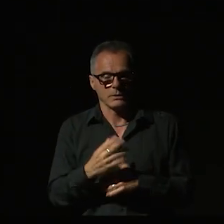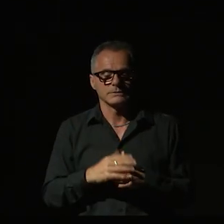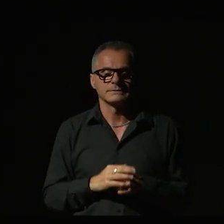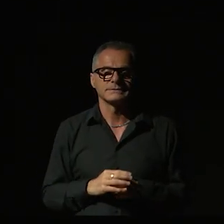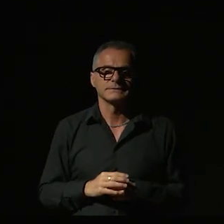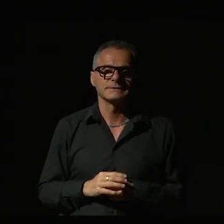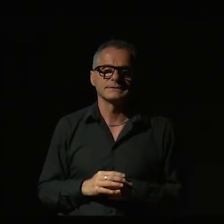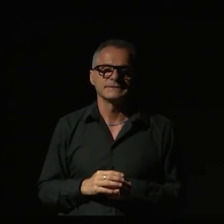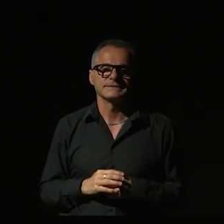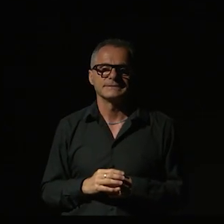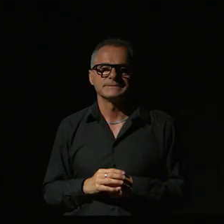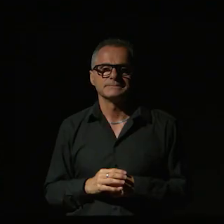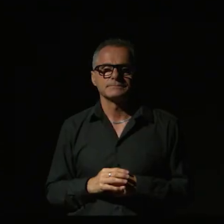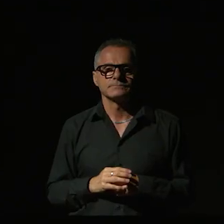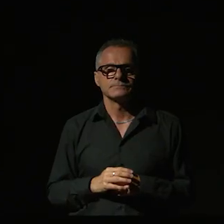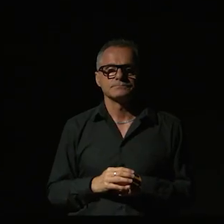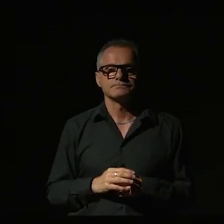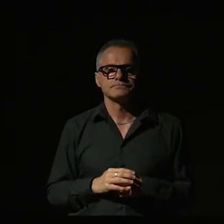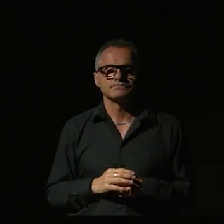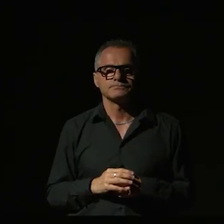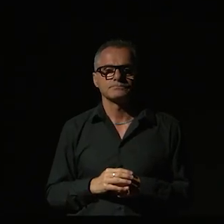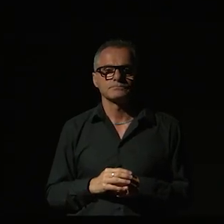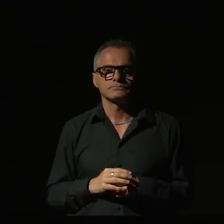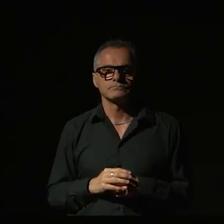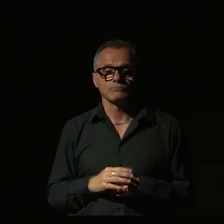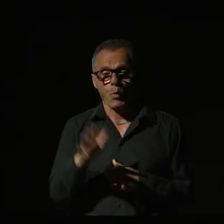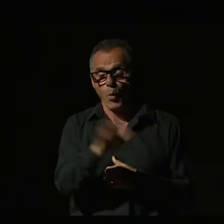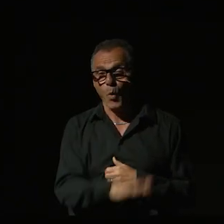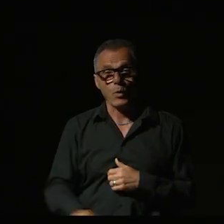and all across the academic tradition.